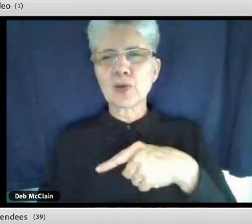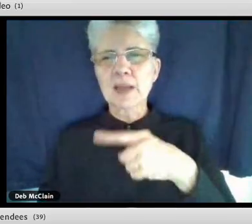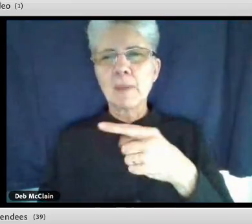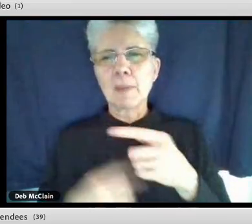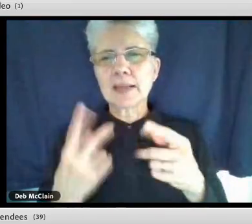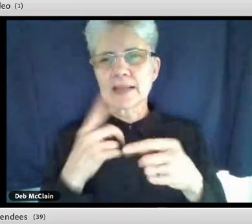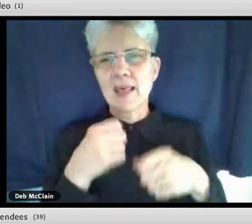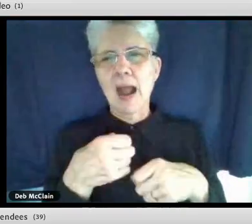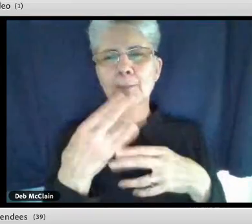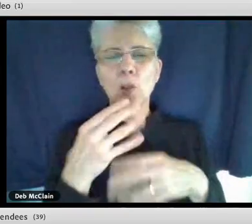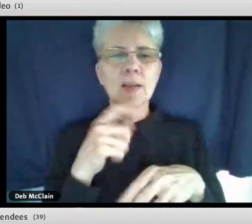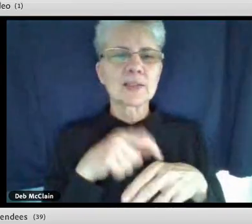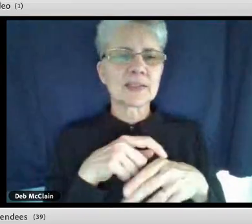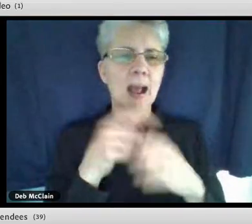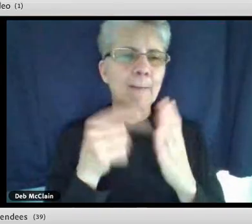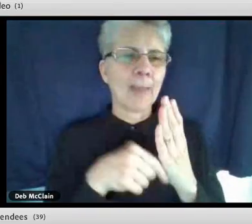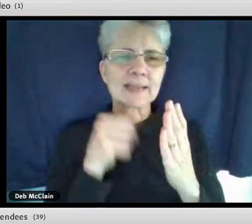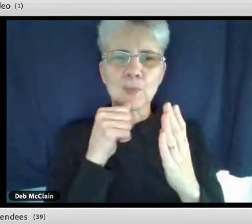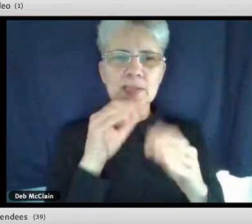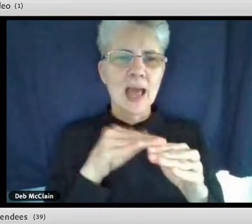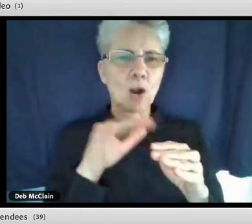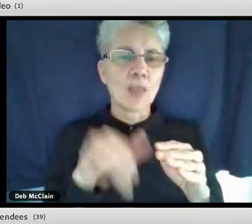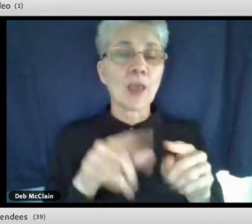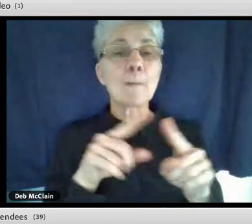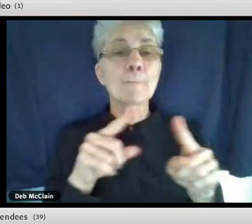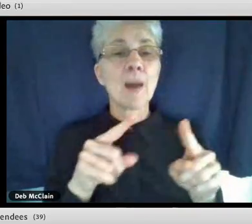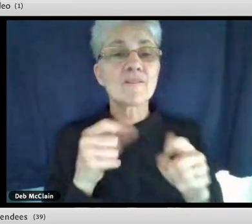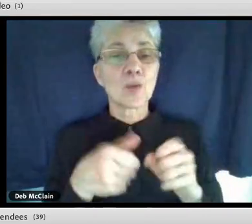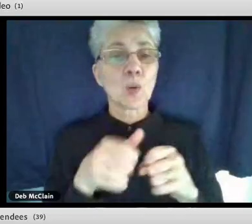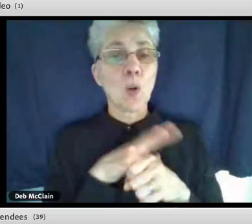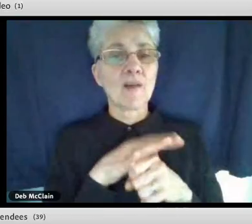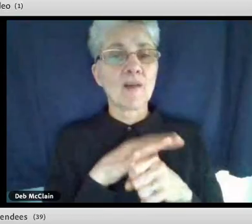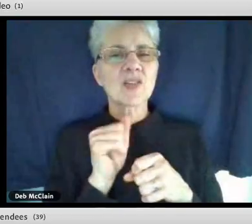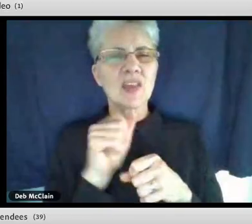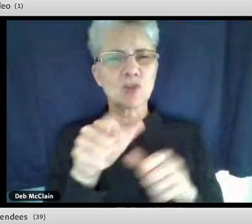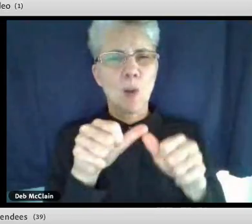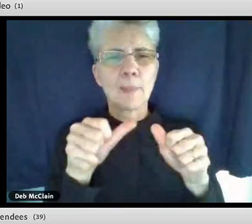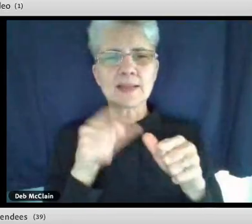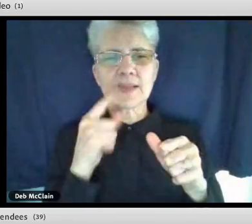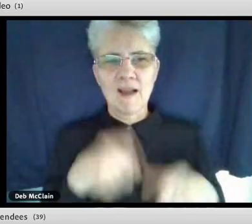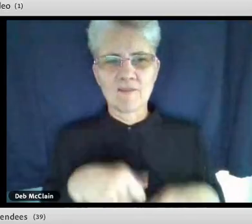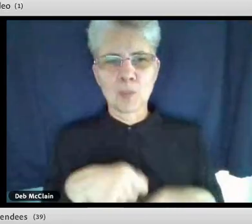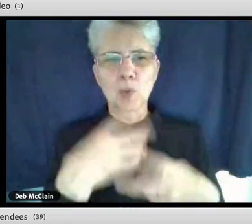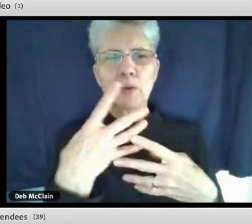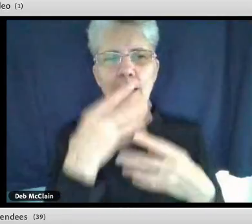So when I look at the news, these are some of the places I go to. "Time Magazine" wasn't on there, but for the coronavirus,